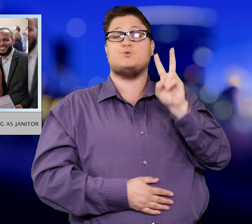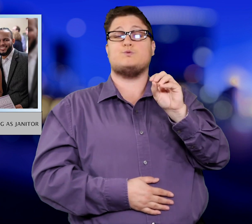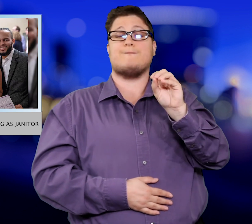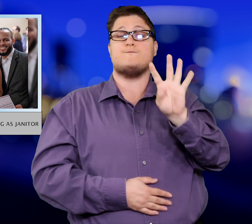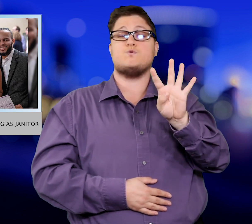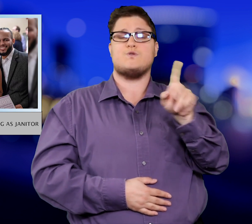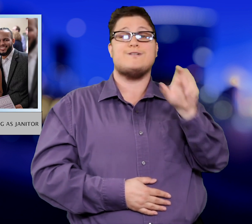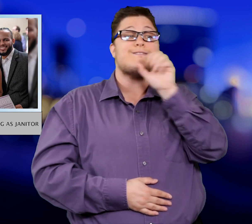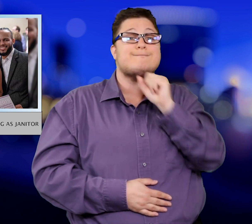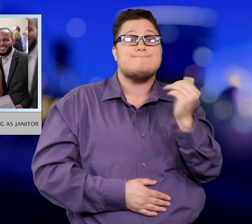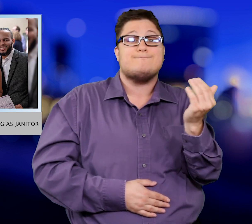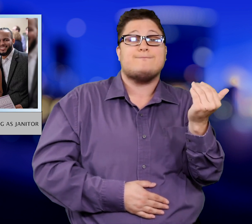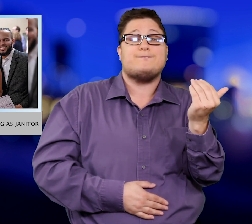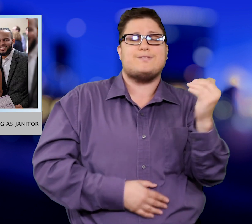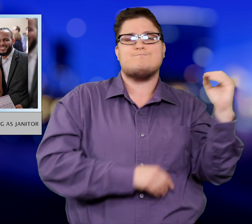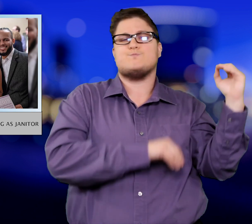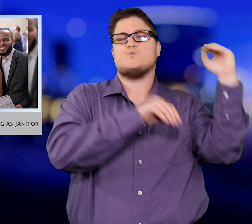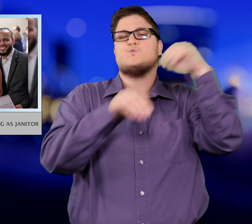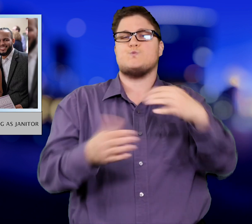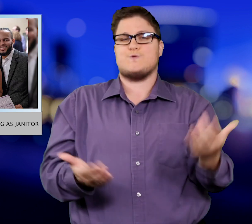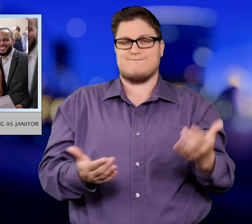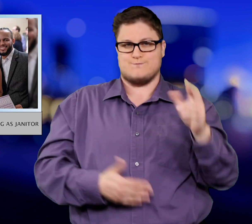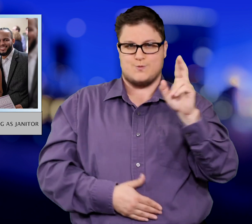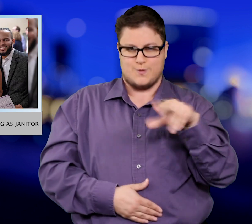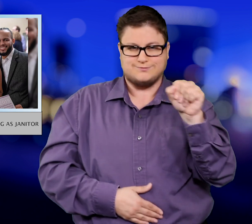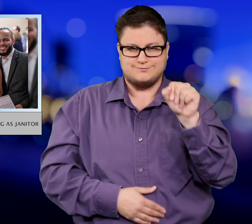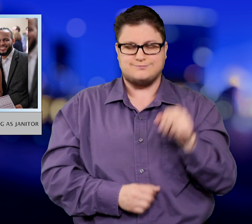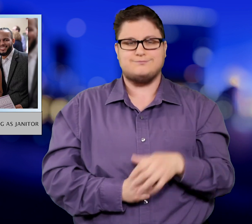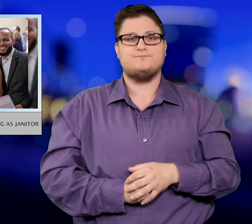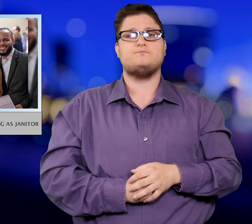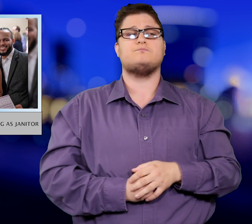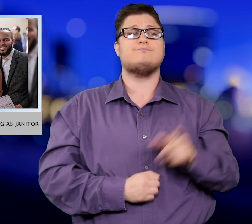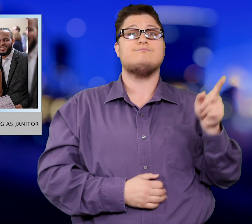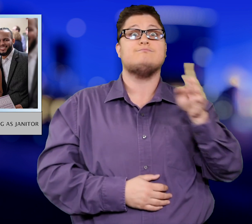the Dominican Republic in 2004.